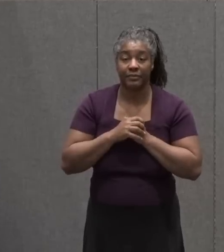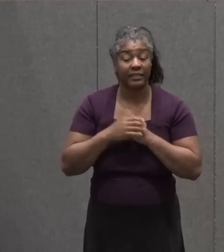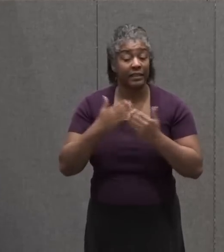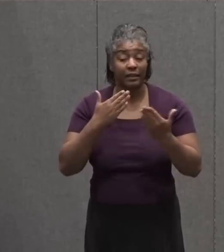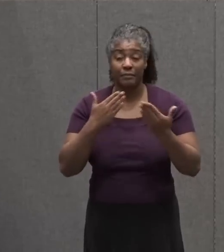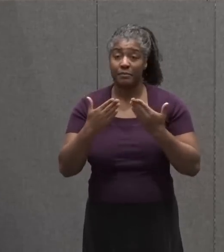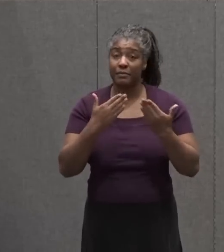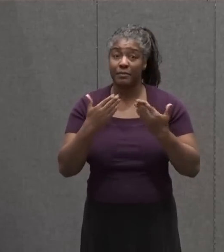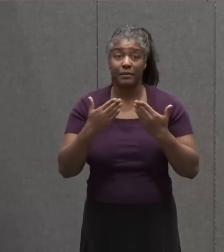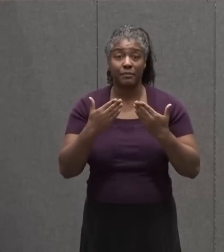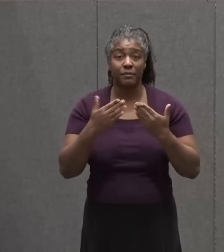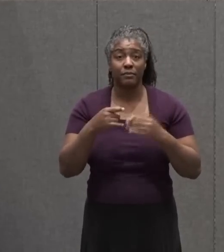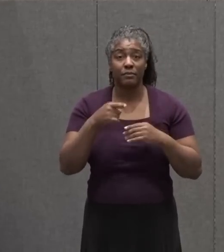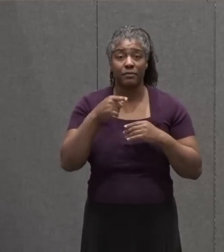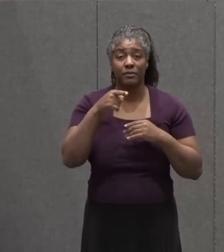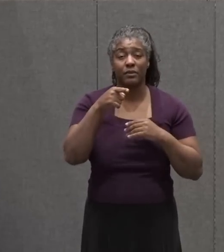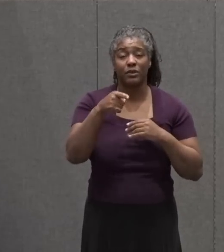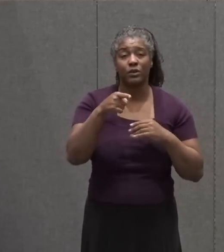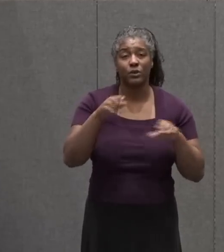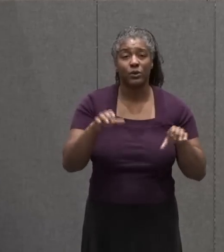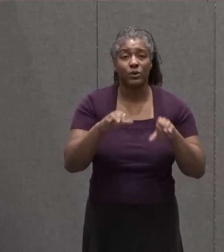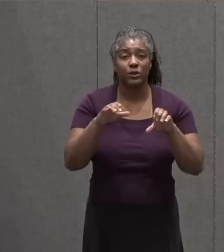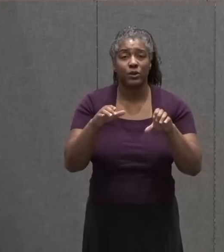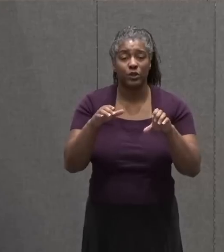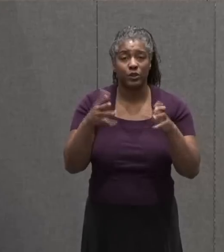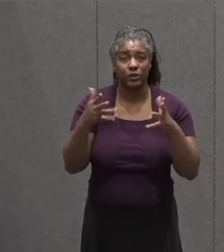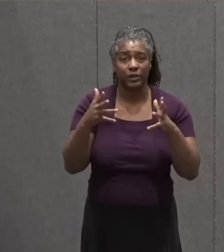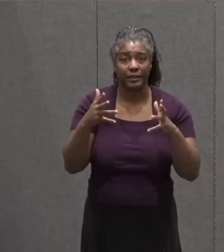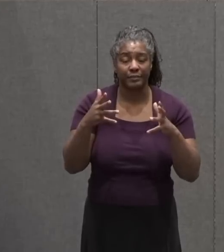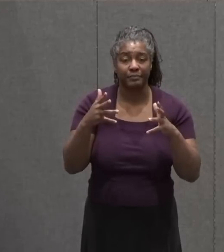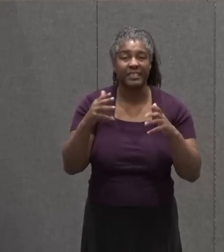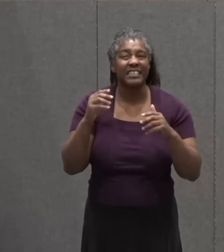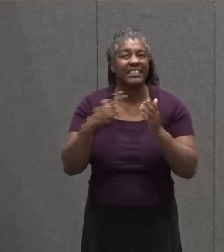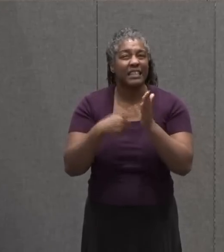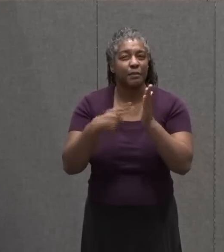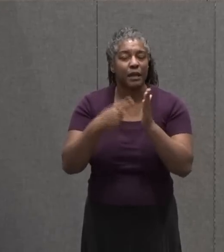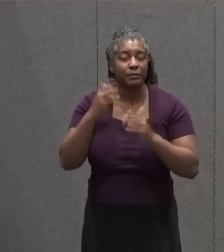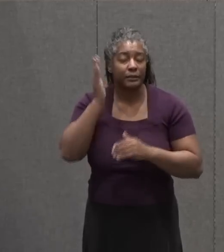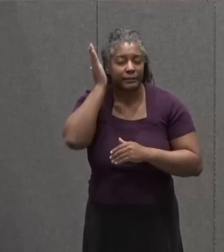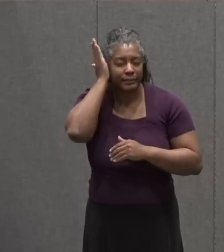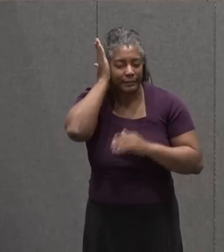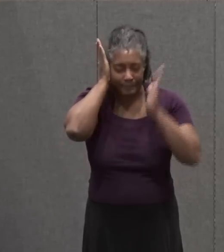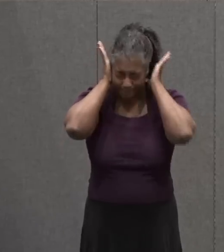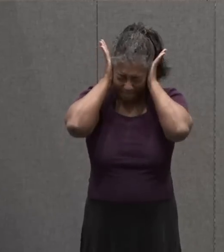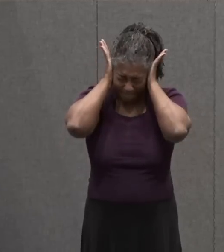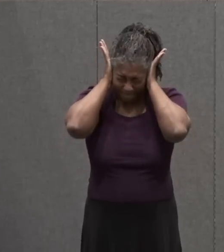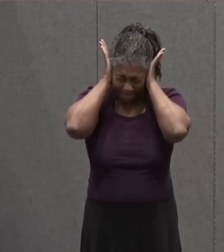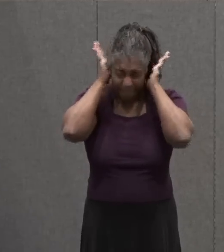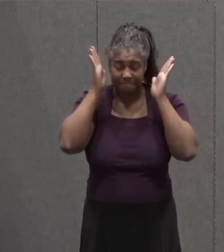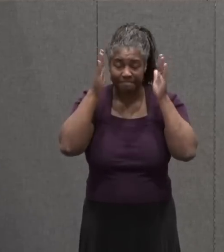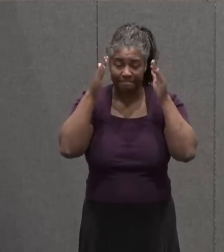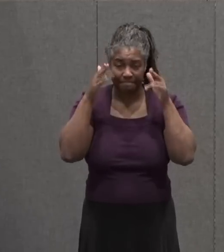we can cover our ears to keep out noise, we can put on our focus binoculars